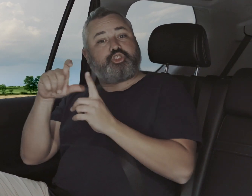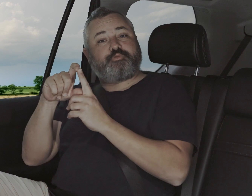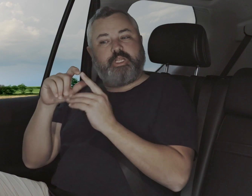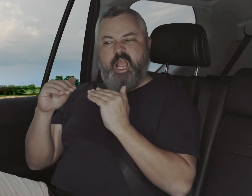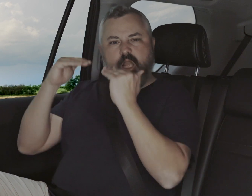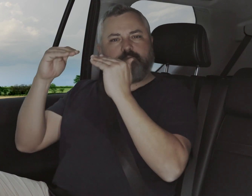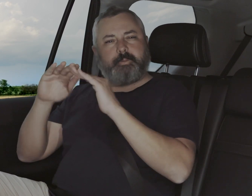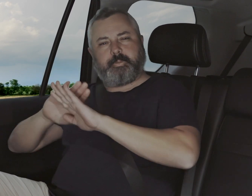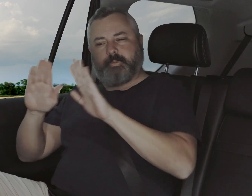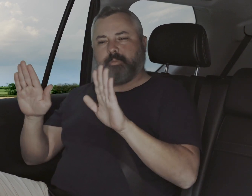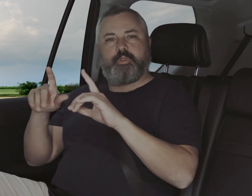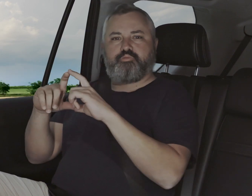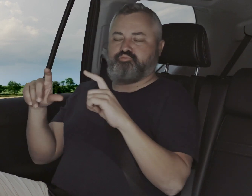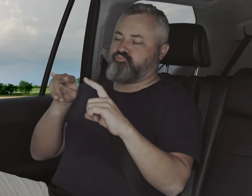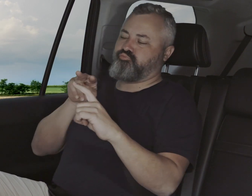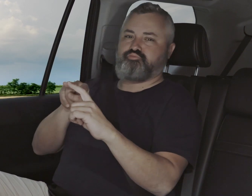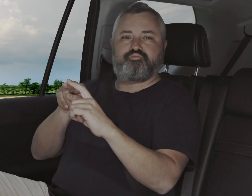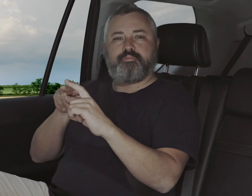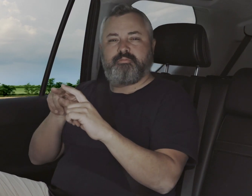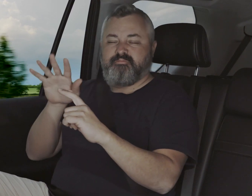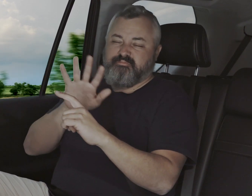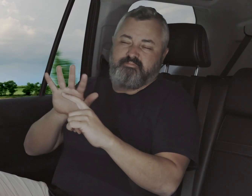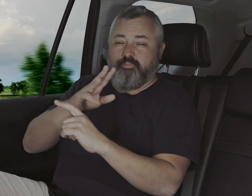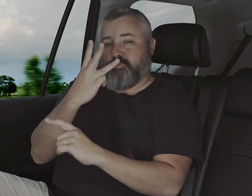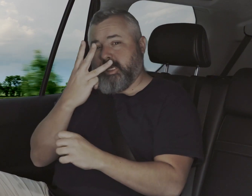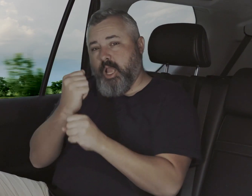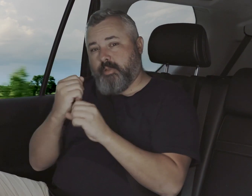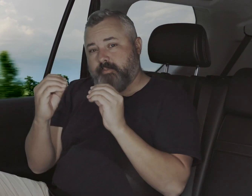your streaming service in high definition, for every one hour of streaming,